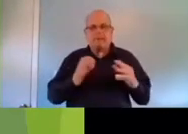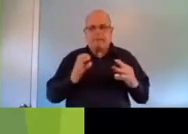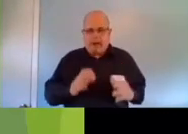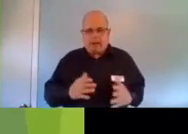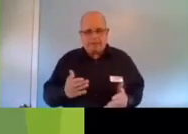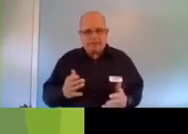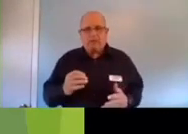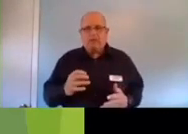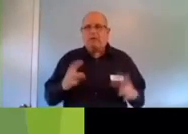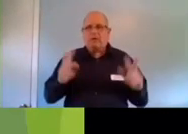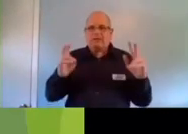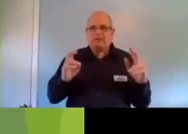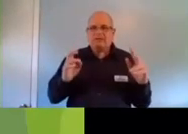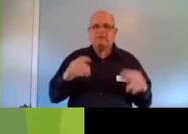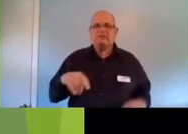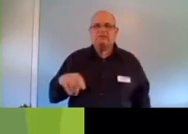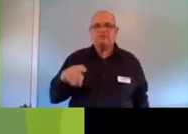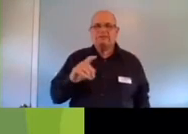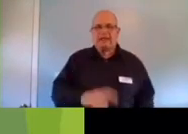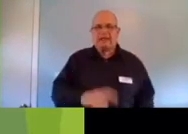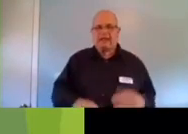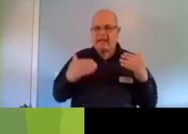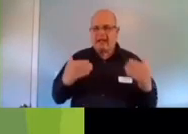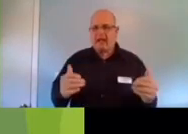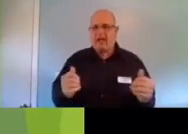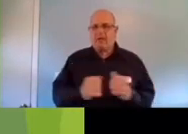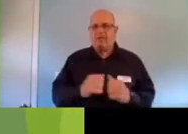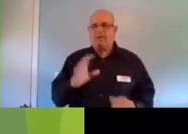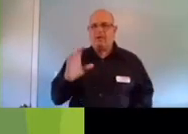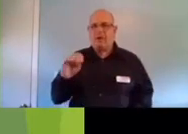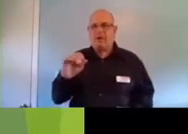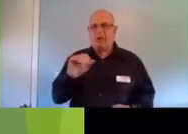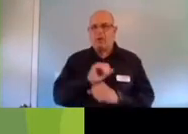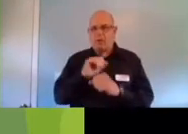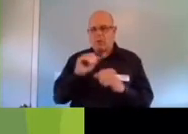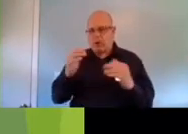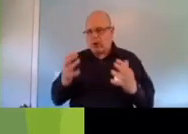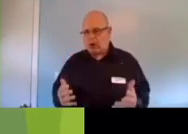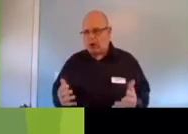issues where they are not being able to get along with their coworkers, the employer is